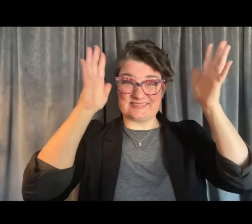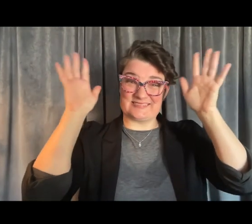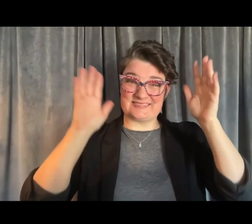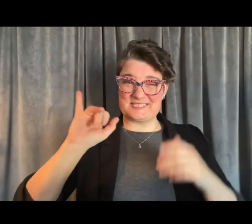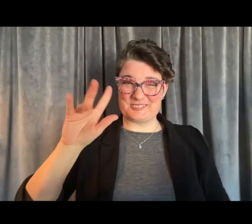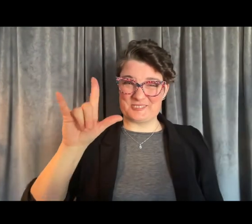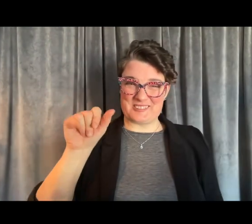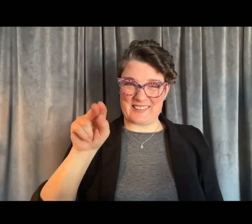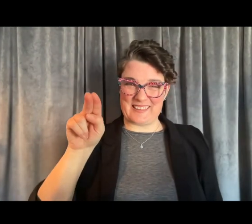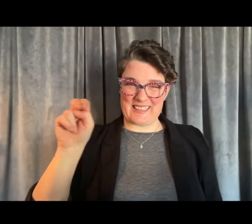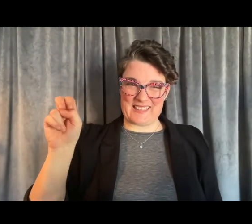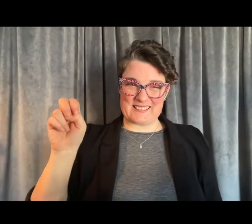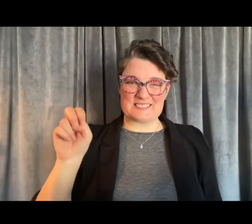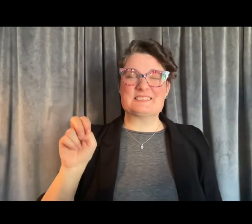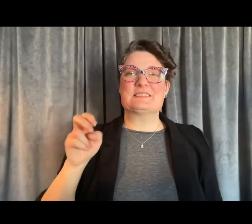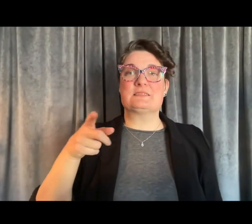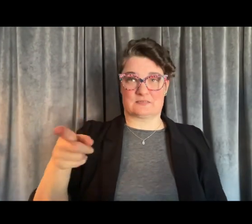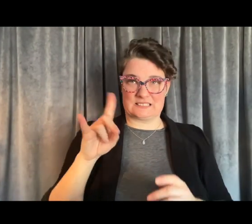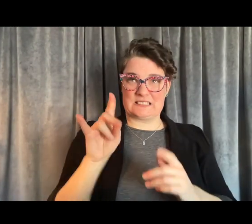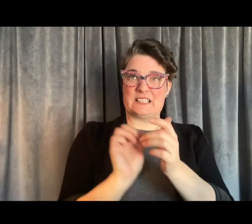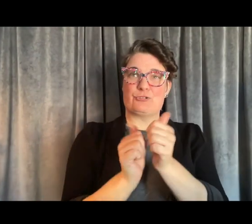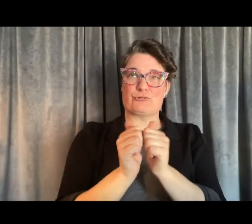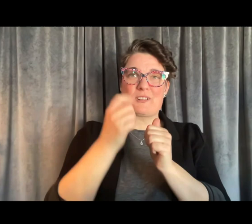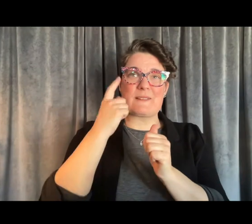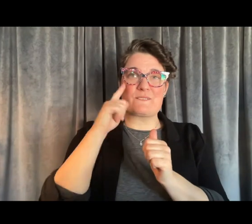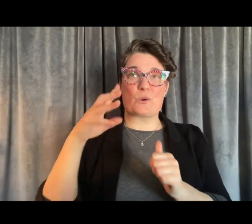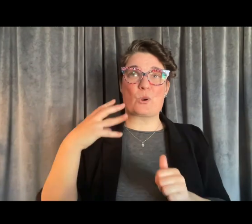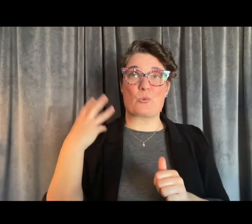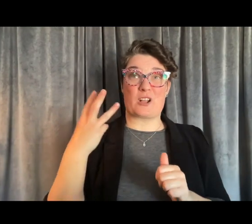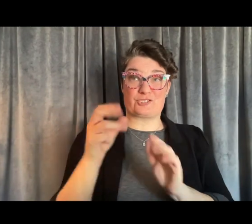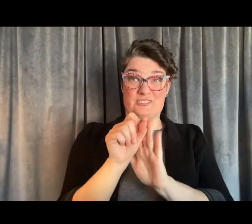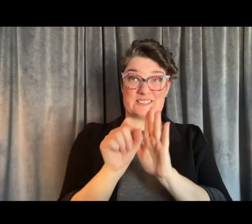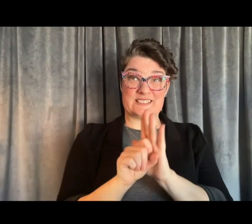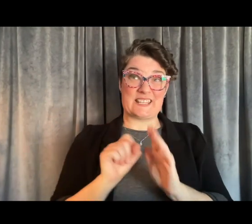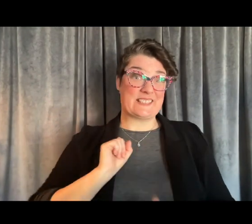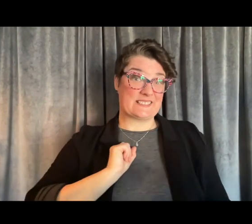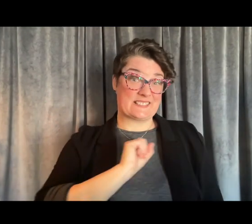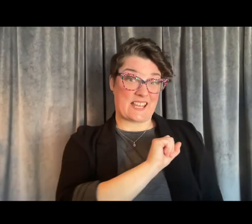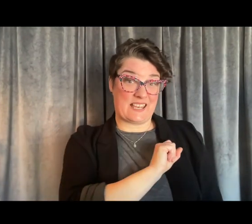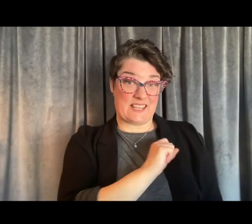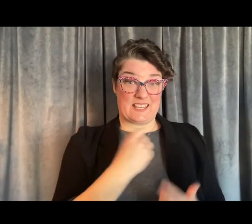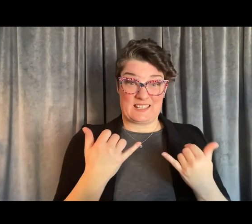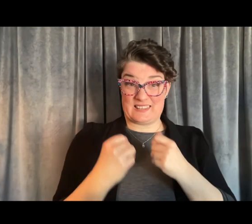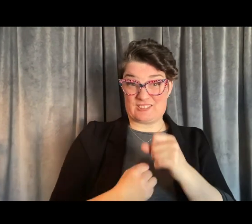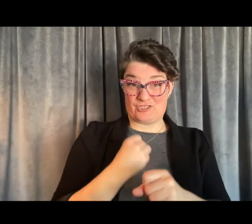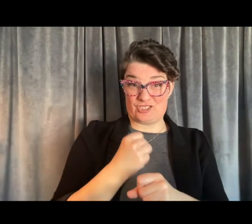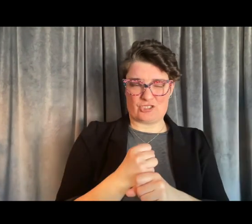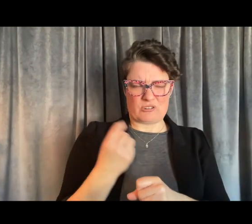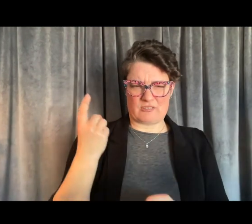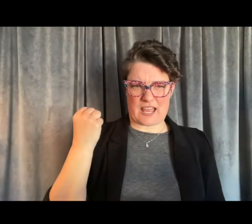Rebekah: Julianne, yes. Who ran for Washington State Senate this year.